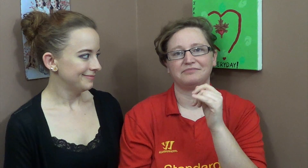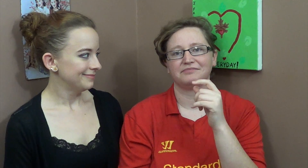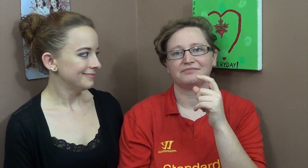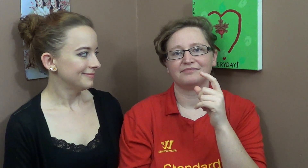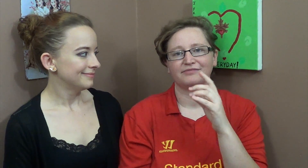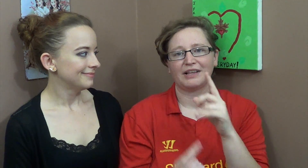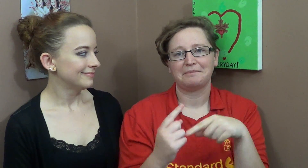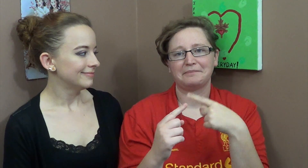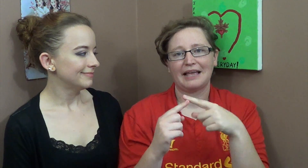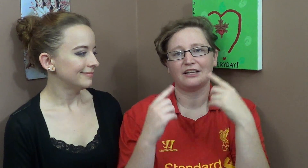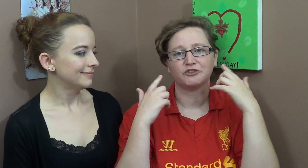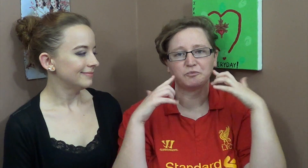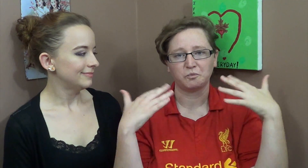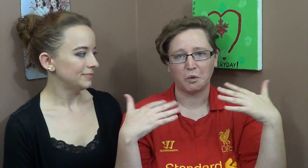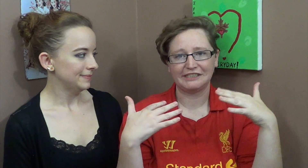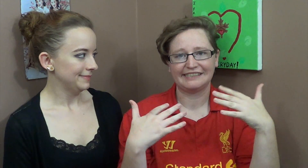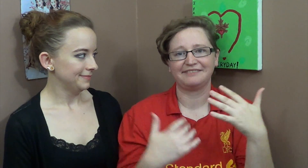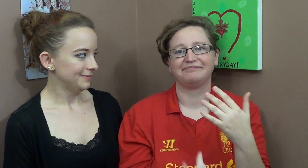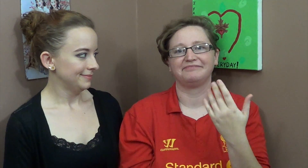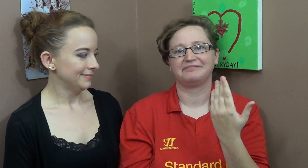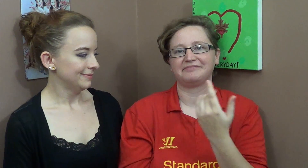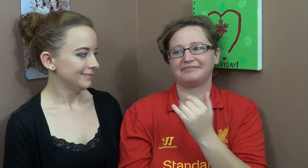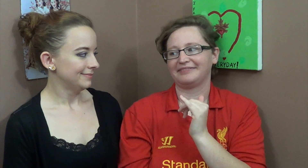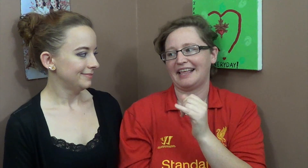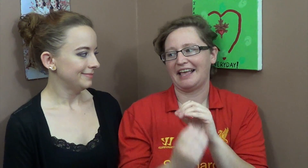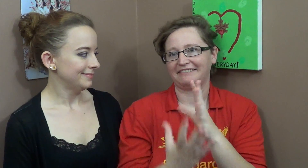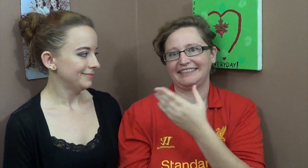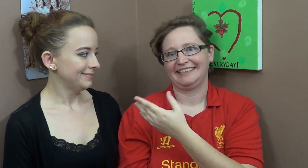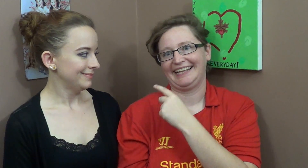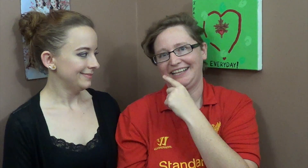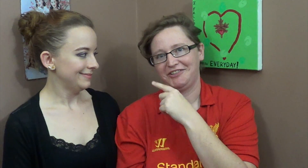about noise. Obviously she is